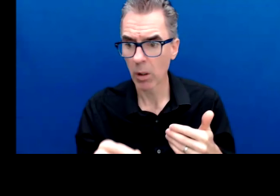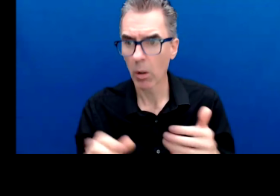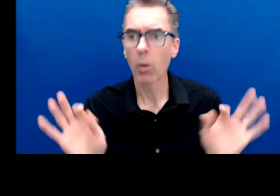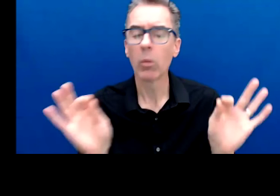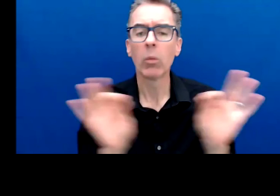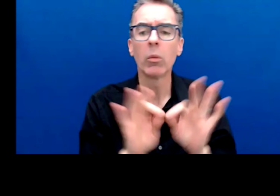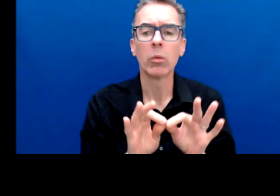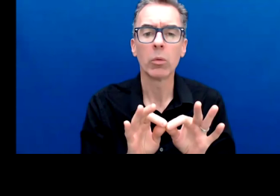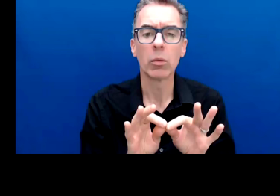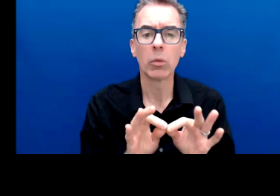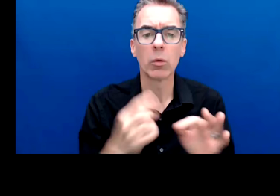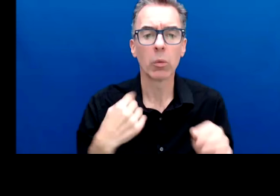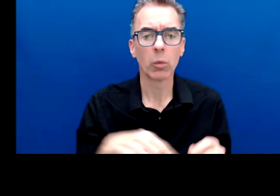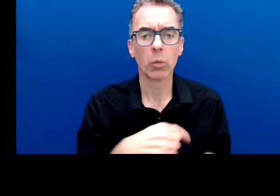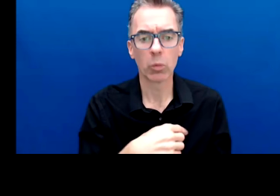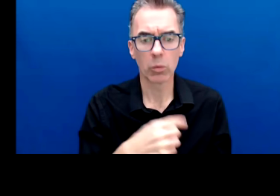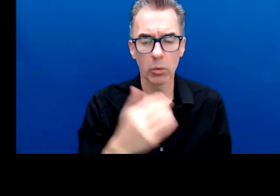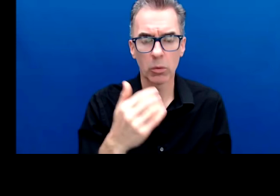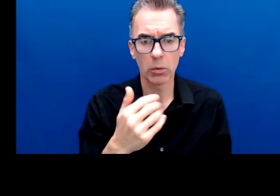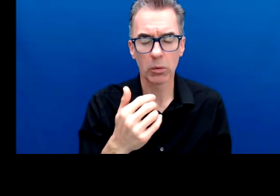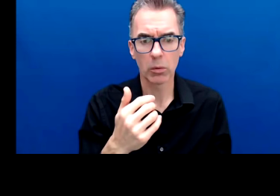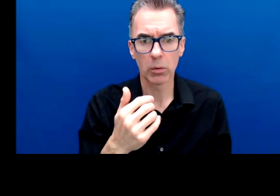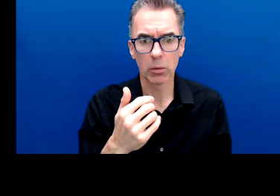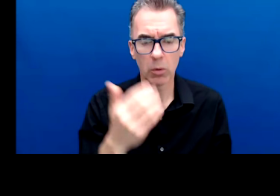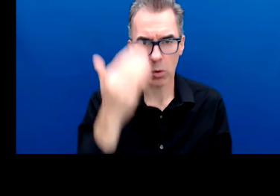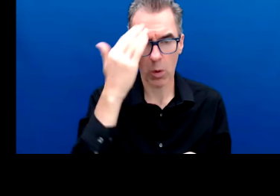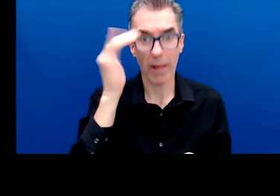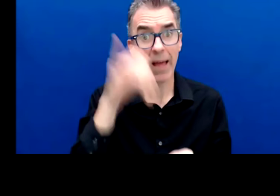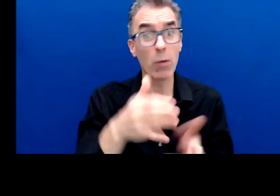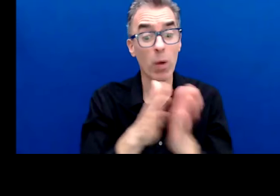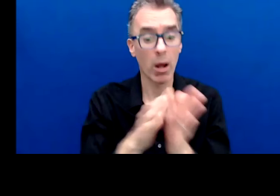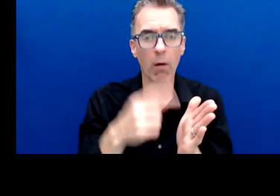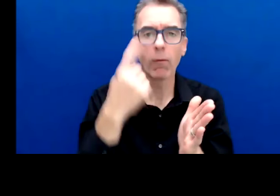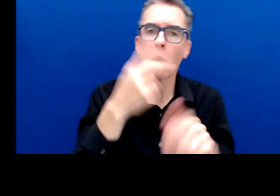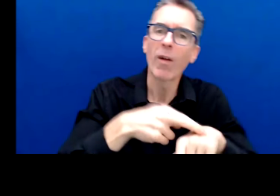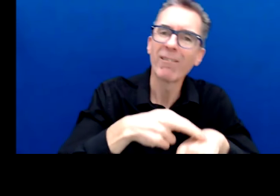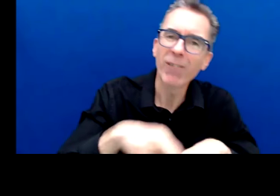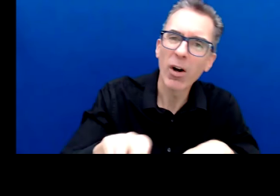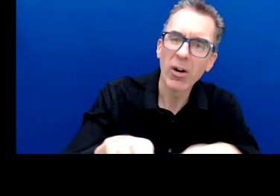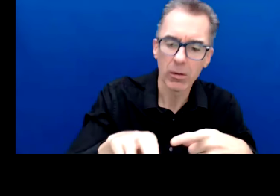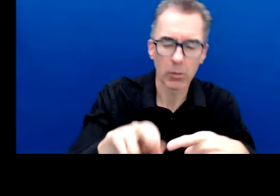kind of understand that these requests are for referrals. And we'll be going to those specific departments, like for basic needs,